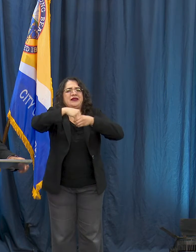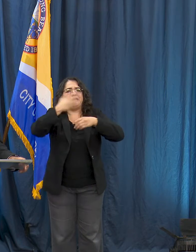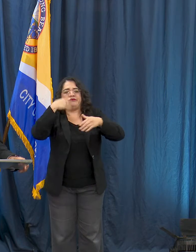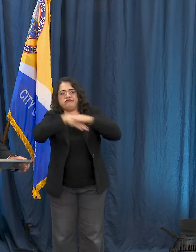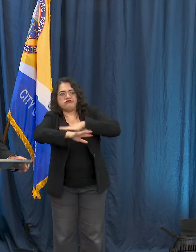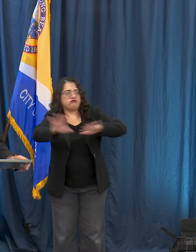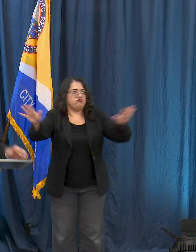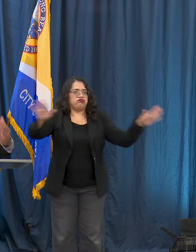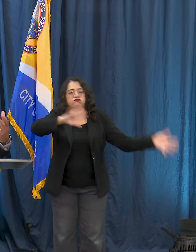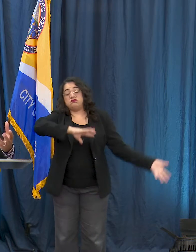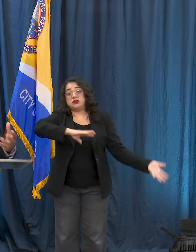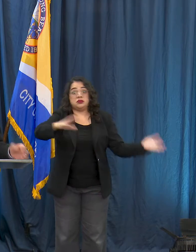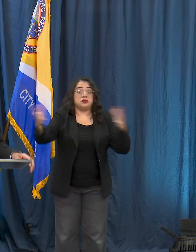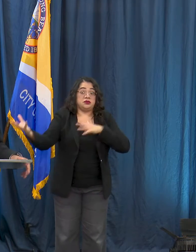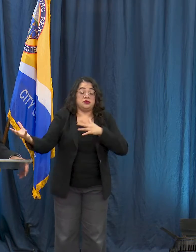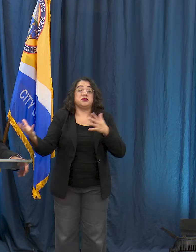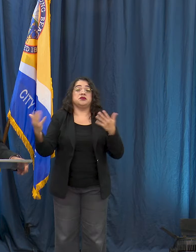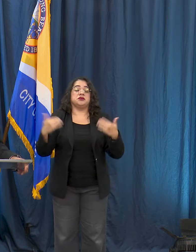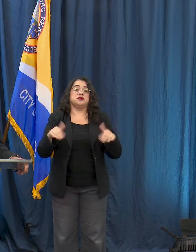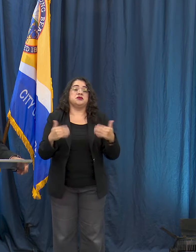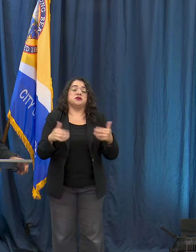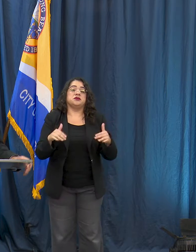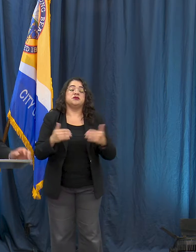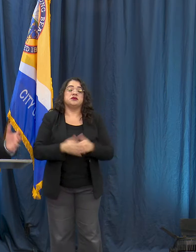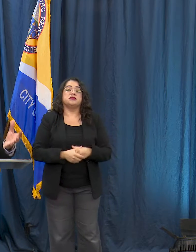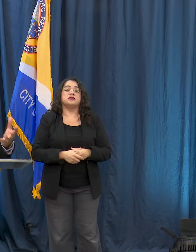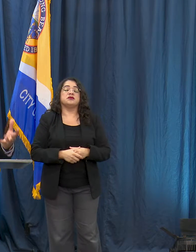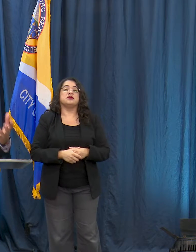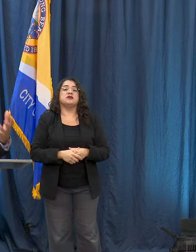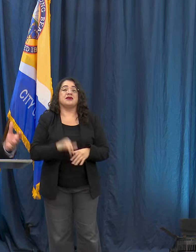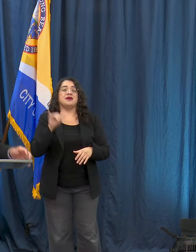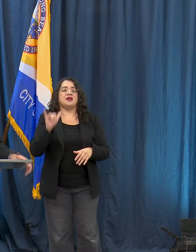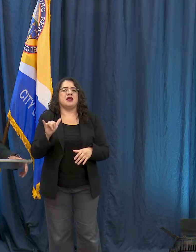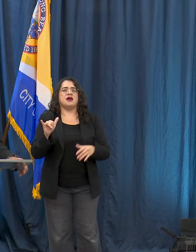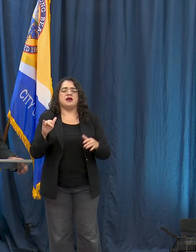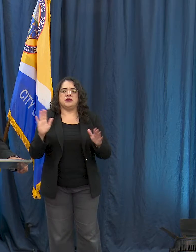that was gonna cause those-- particularly small mom and pops,